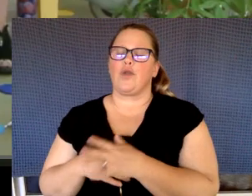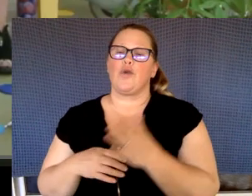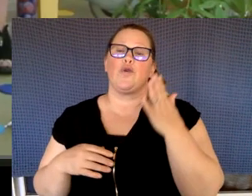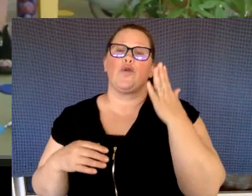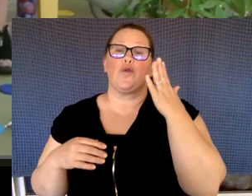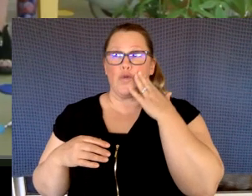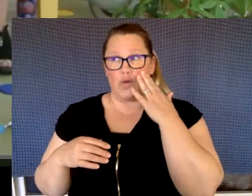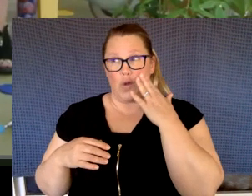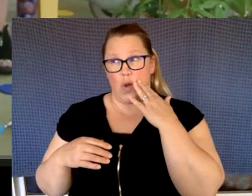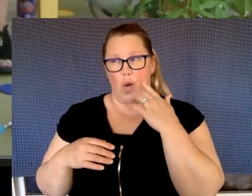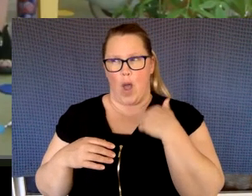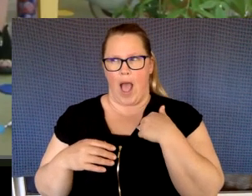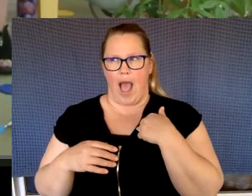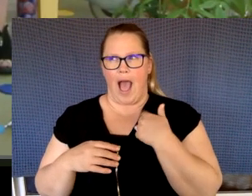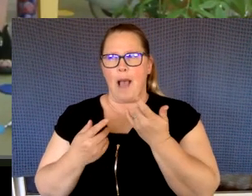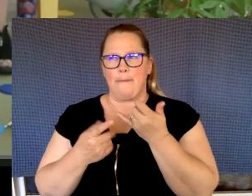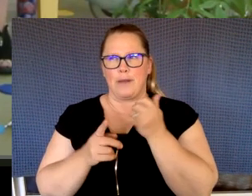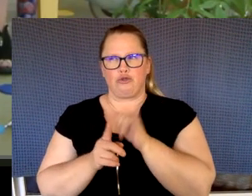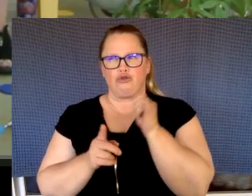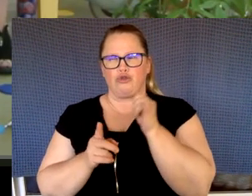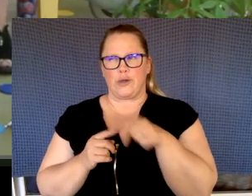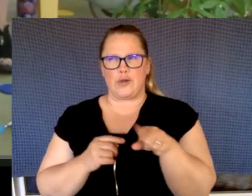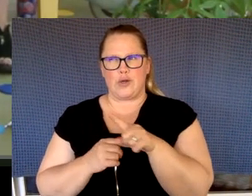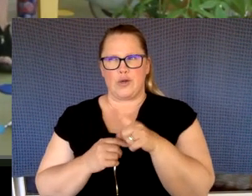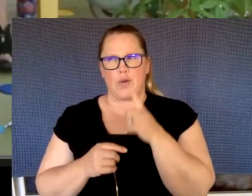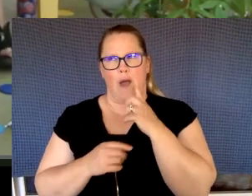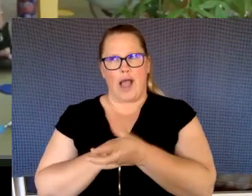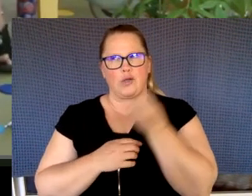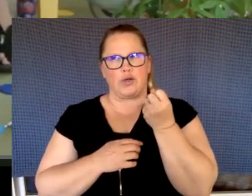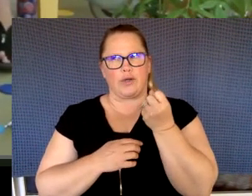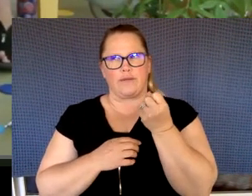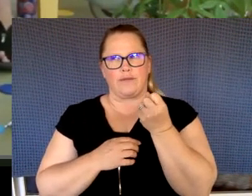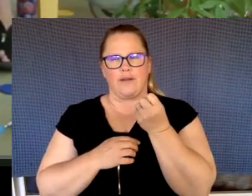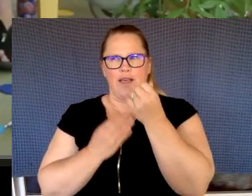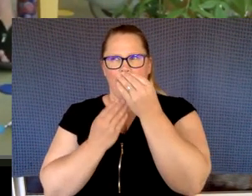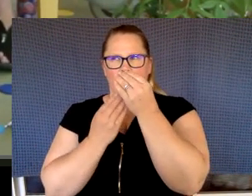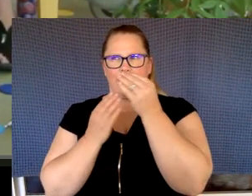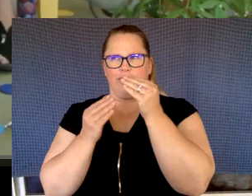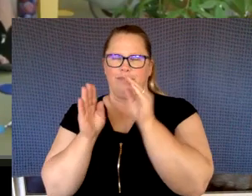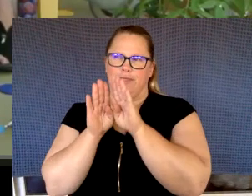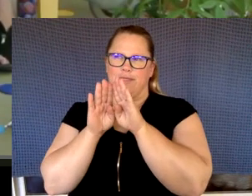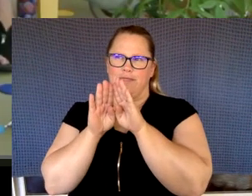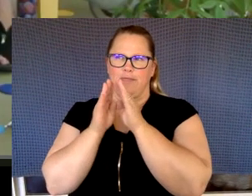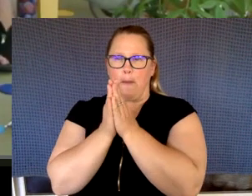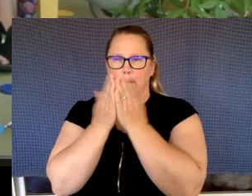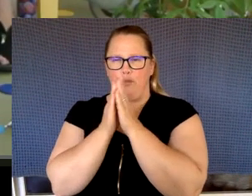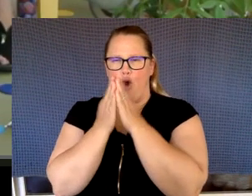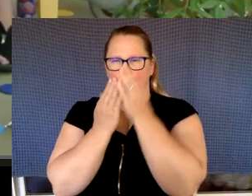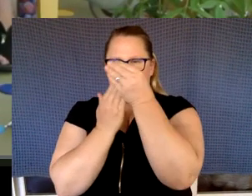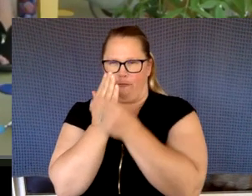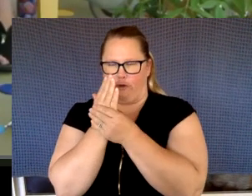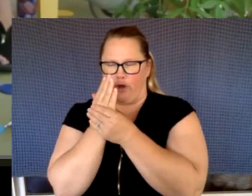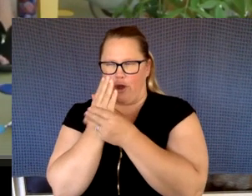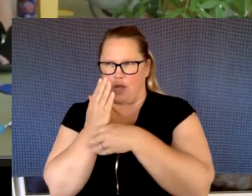and I took the jacket off again. She did it again. Oh my goodness! Now what do we call this front part of the book again?